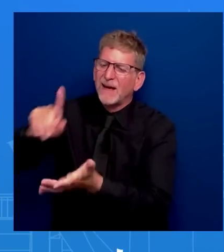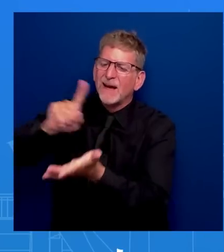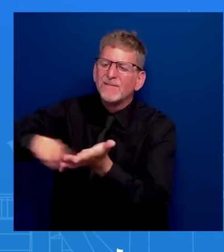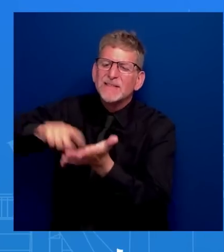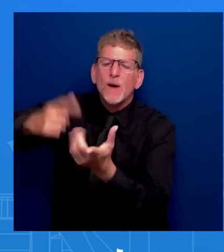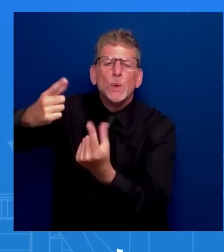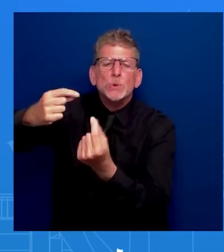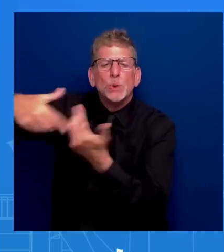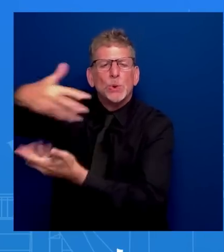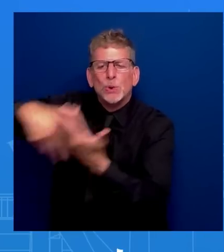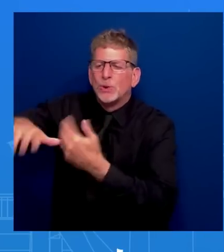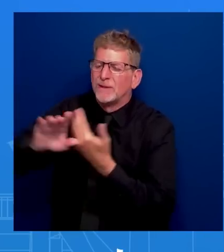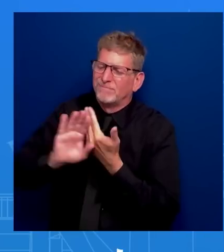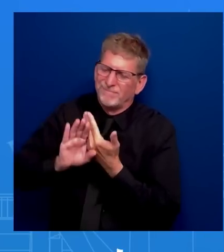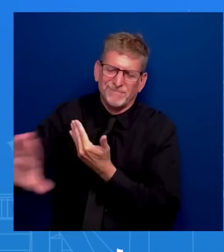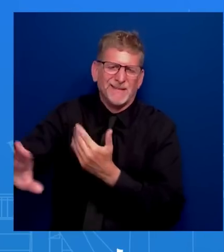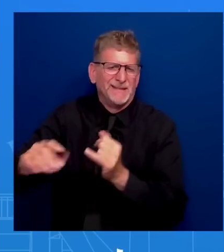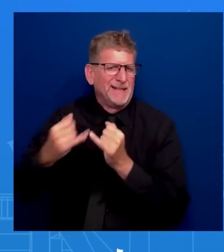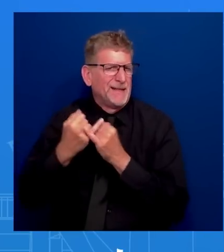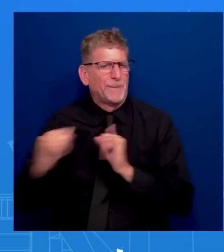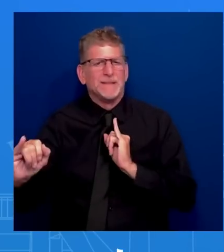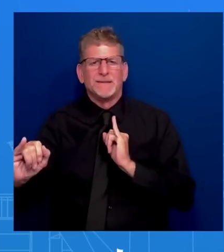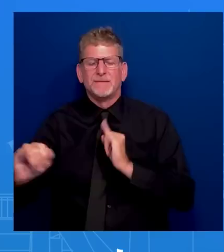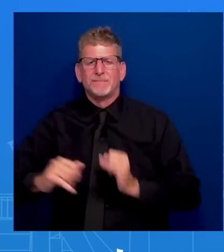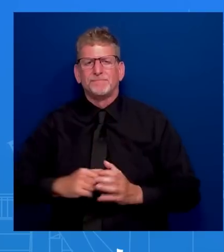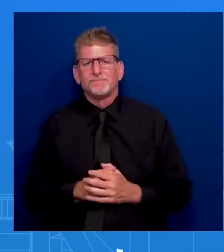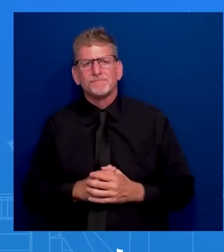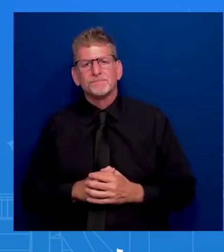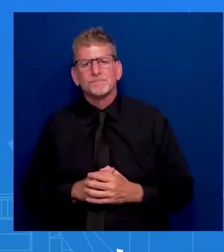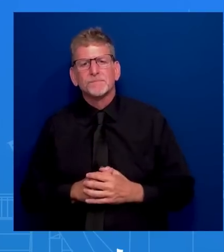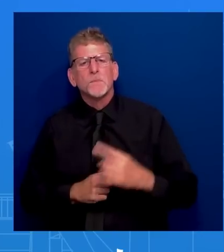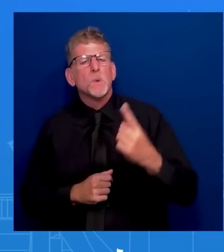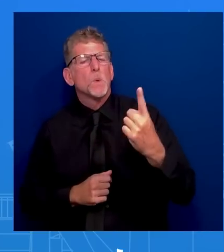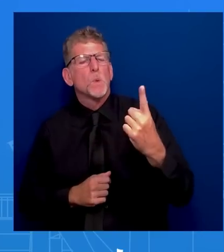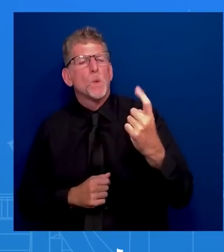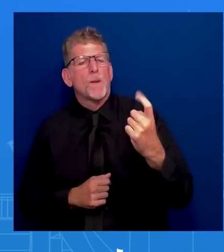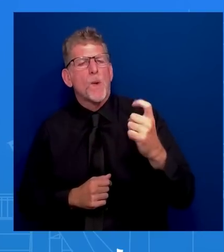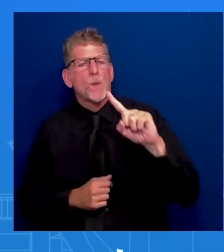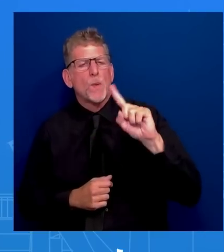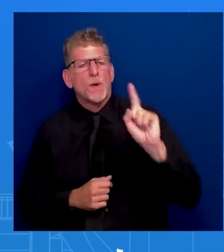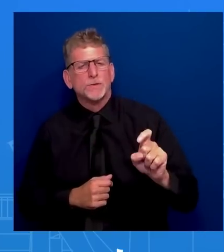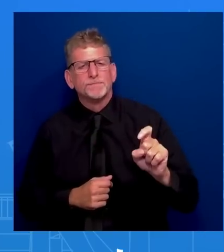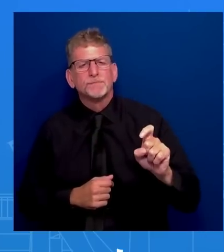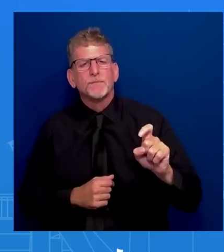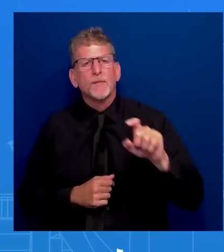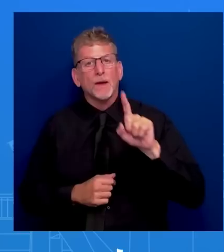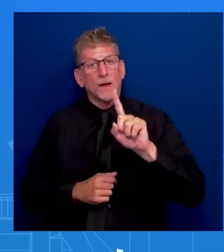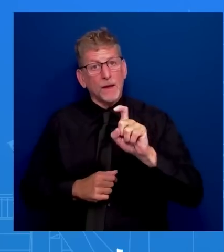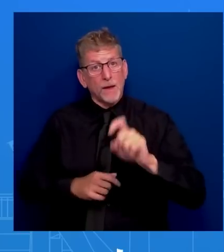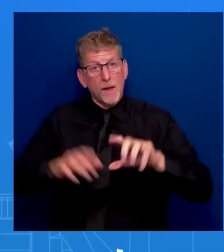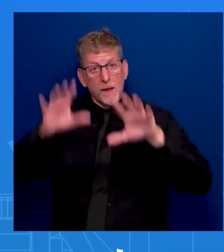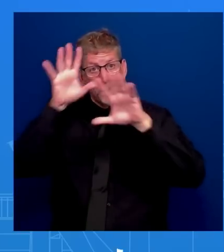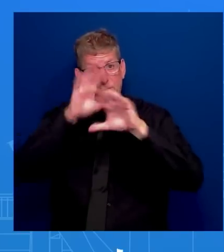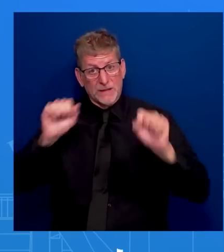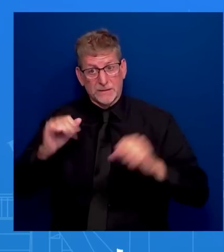Does the President feel that the FBI's legitimacy and its decision-making, the way that it handled this, is on the line now? Ms. Jean-Pierre: The President has been very clear.